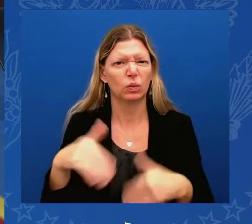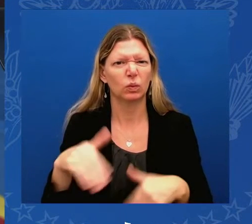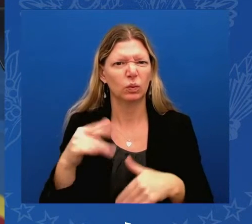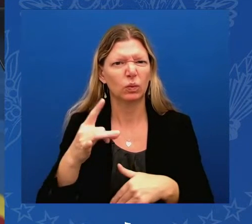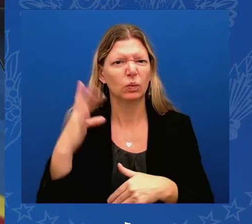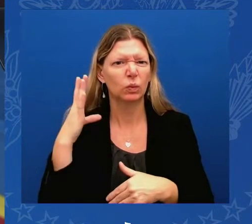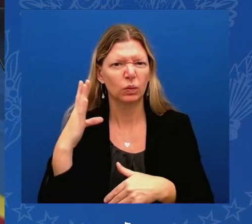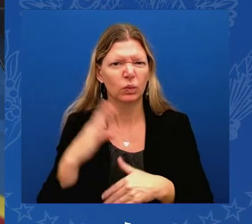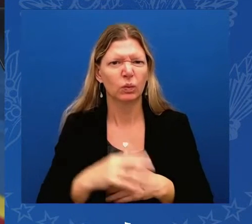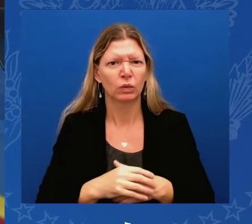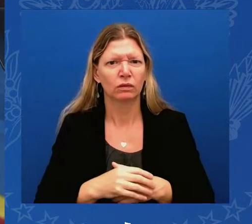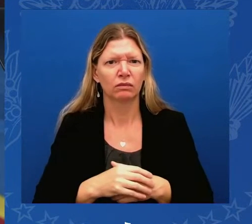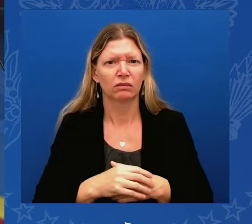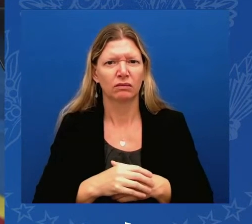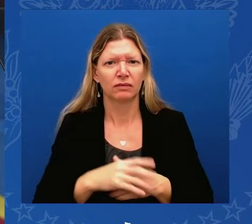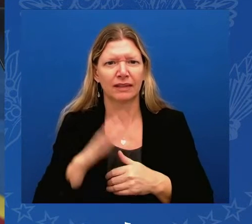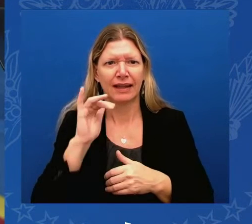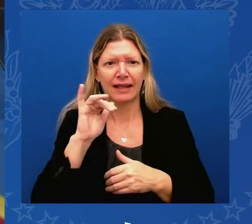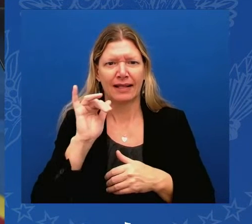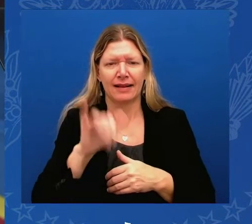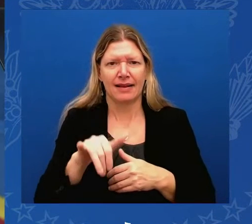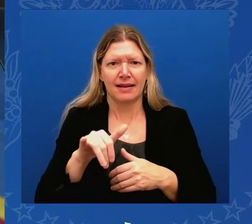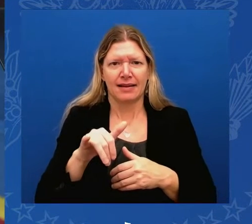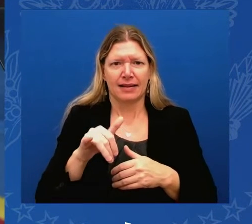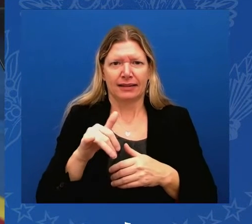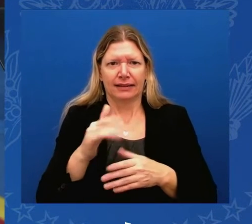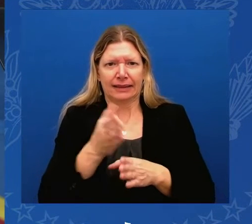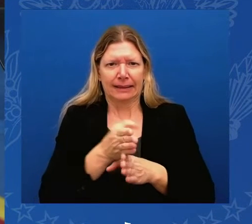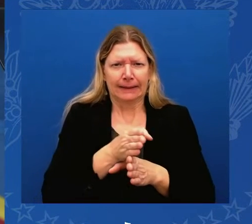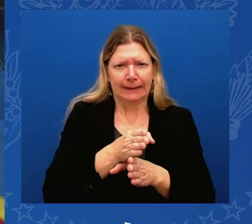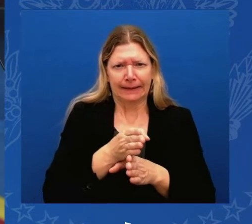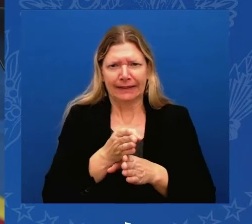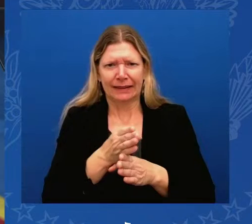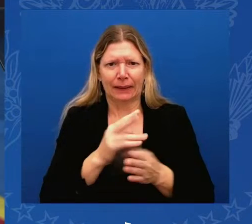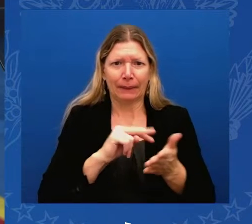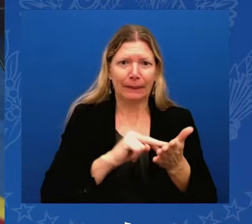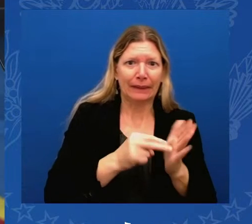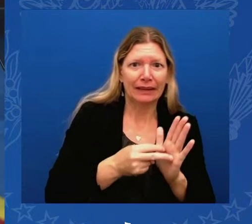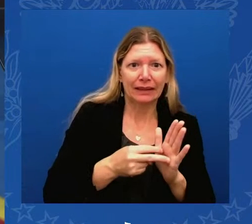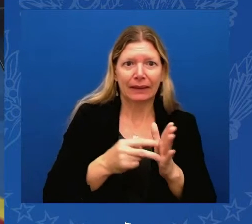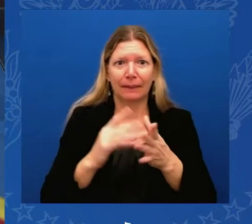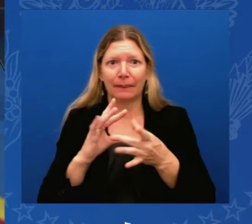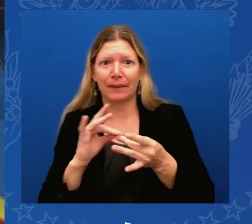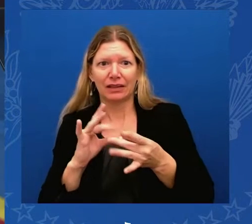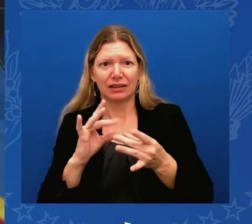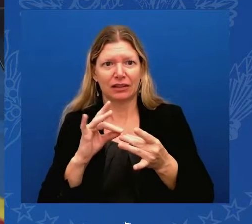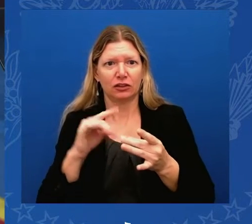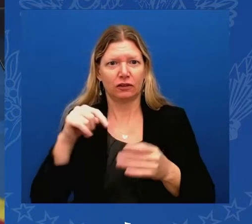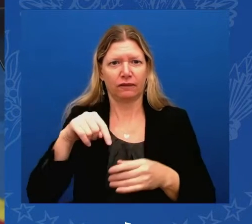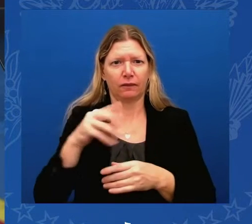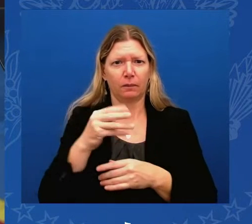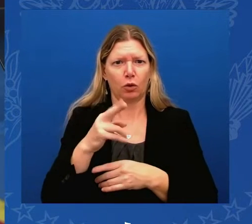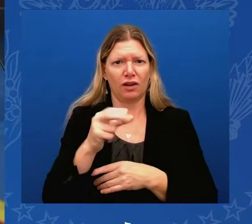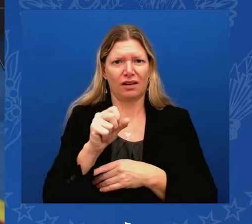a caricature what being a man is about -- tough talk, abusing power, bigotry.